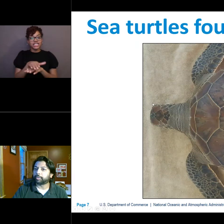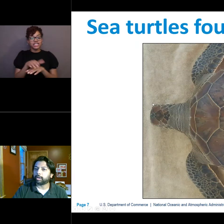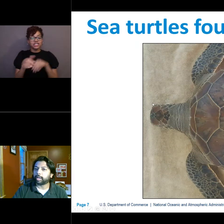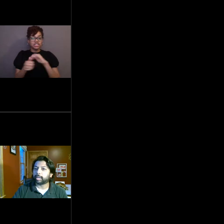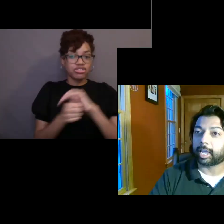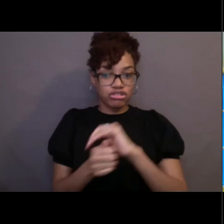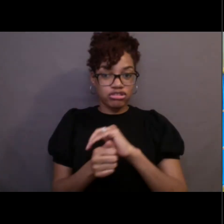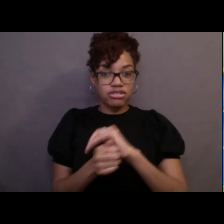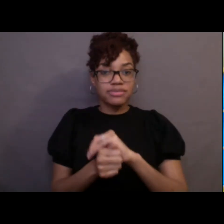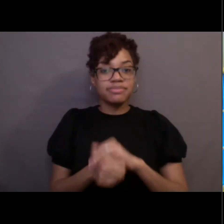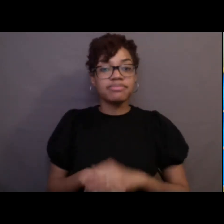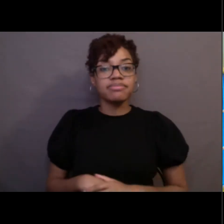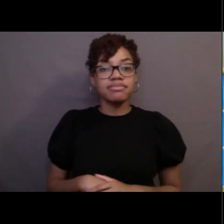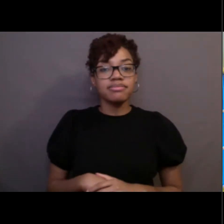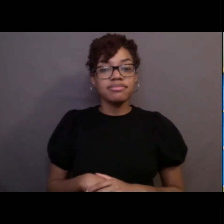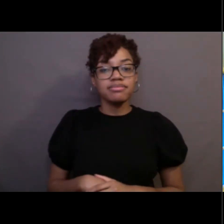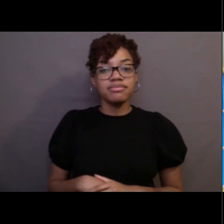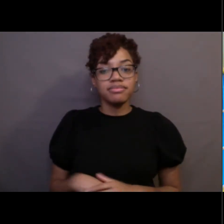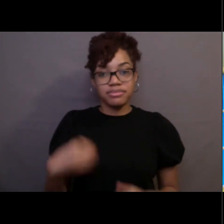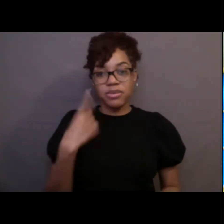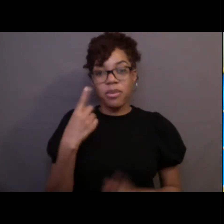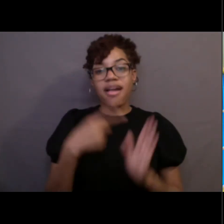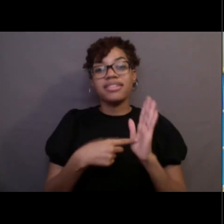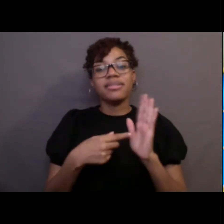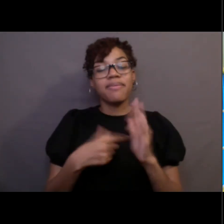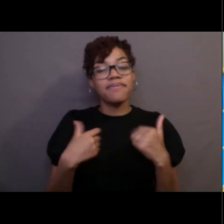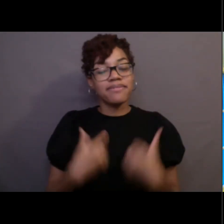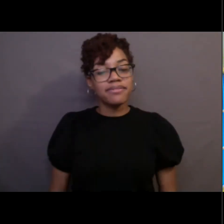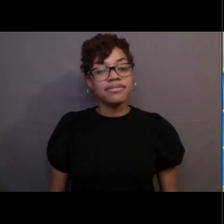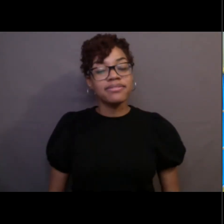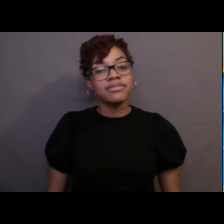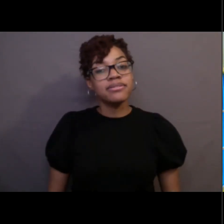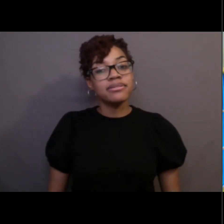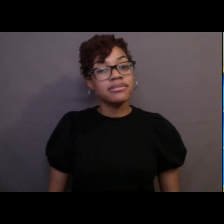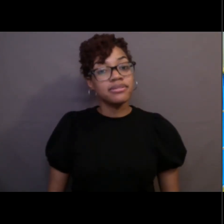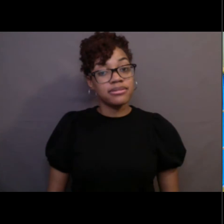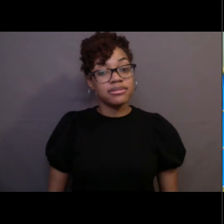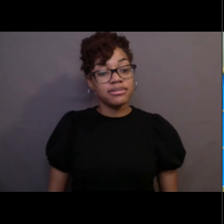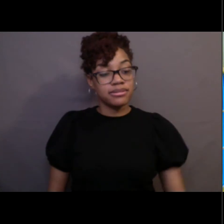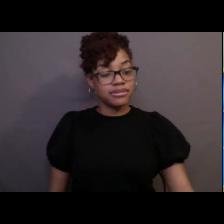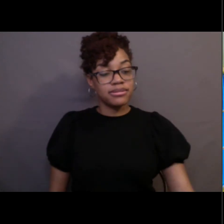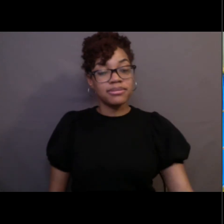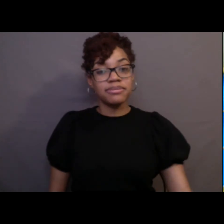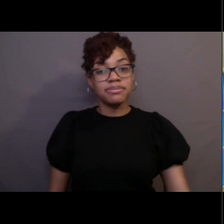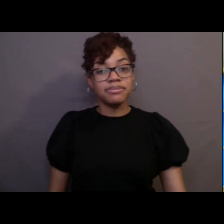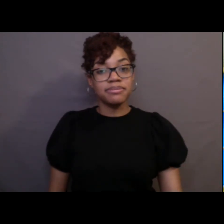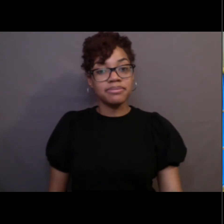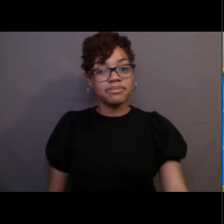And I have one of those as well. And the green turtles are very pretty turtles.